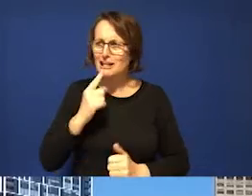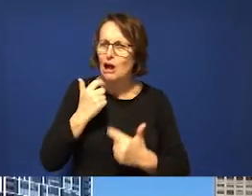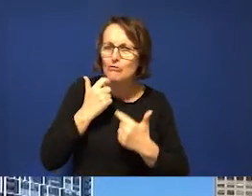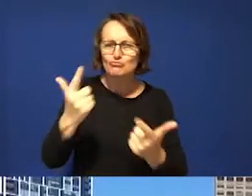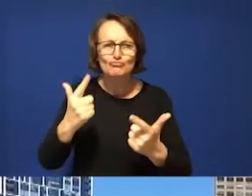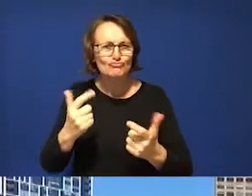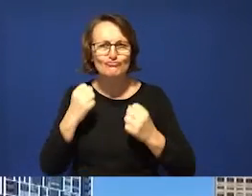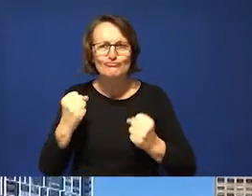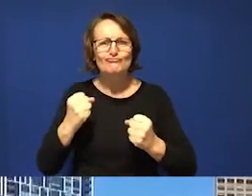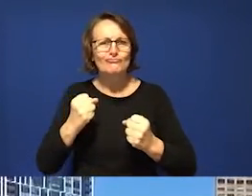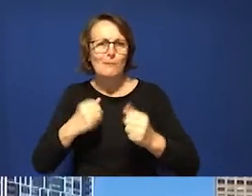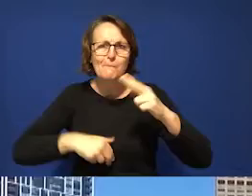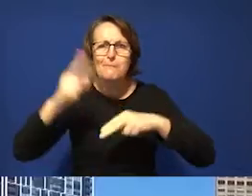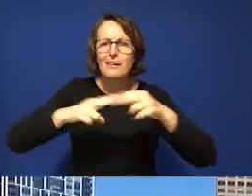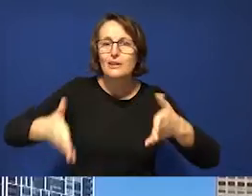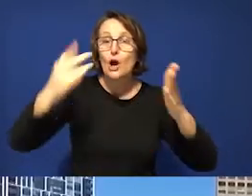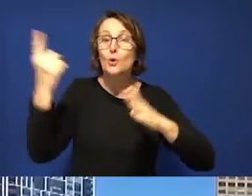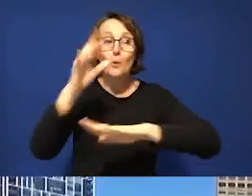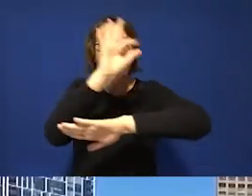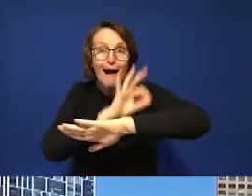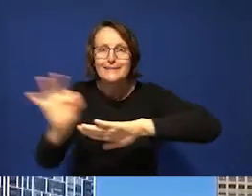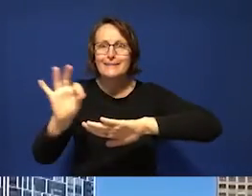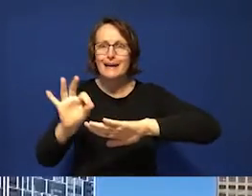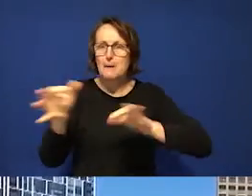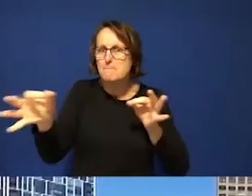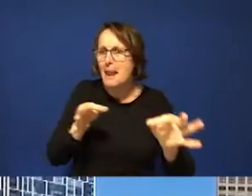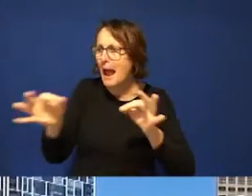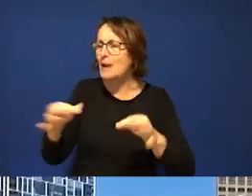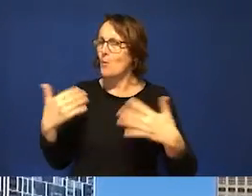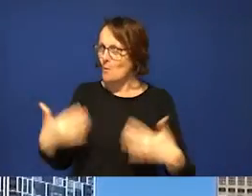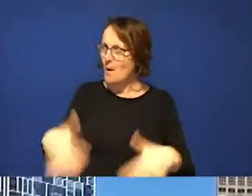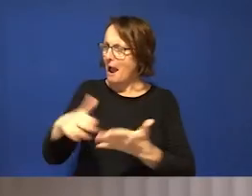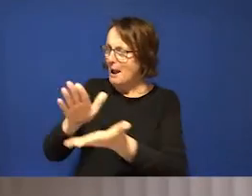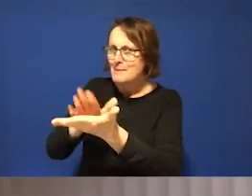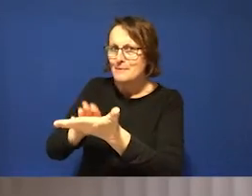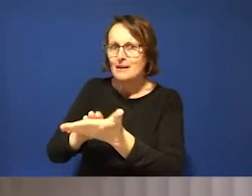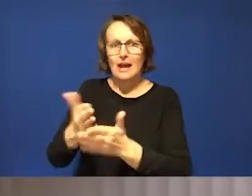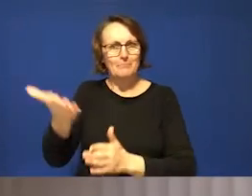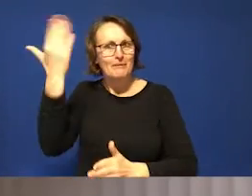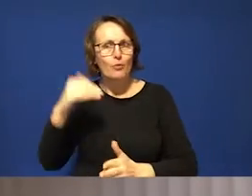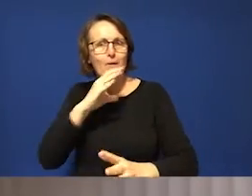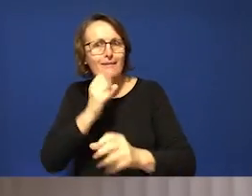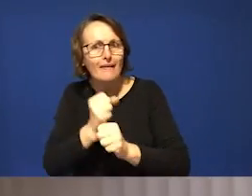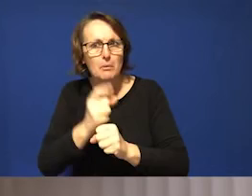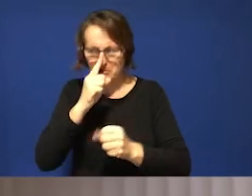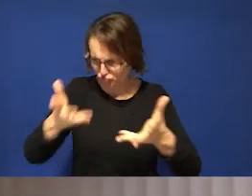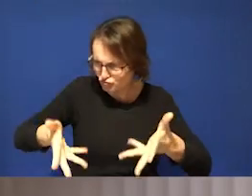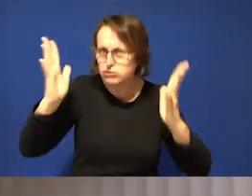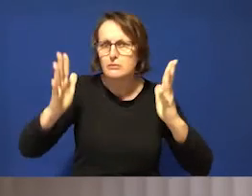from those early planners and those early architects and those early politicians and those early bureaucrats who all came together.